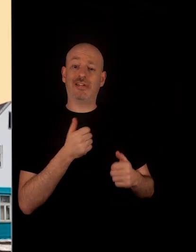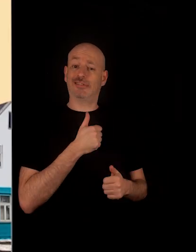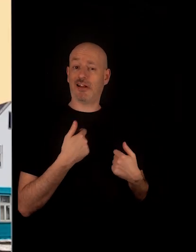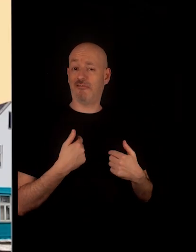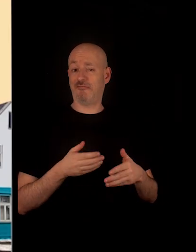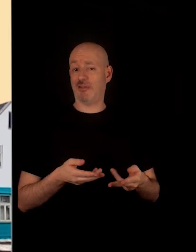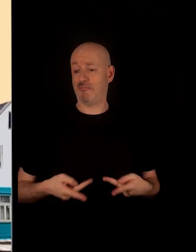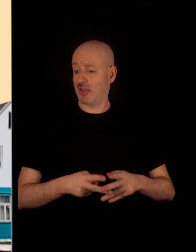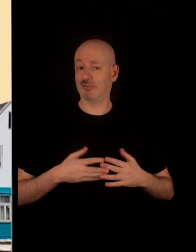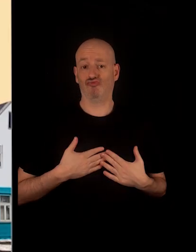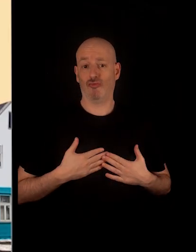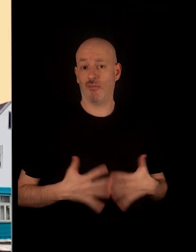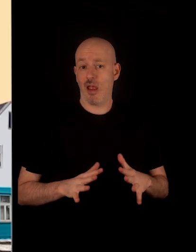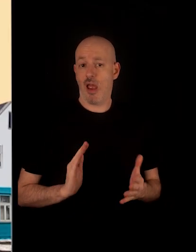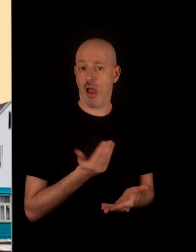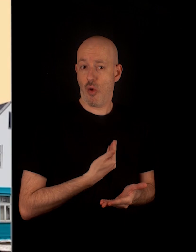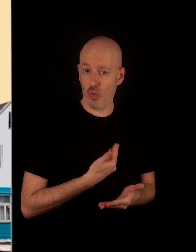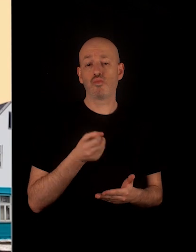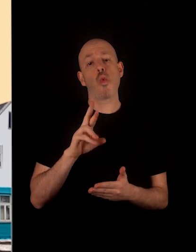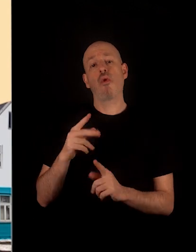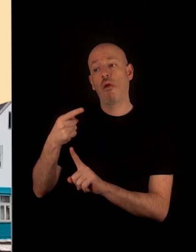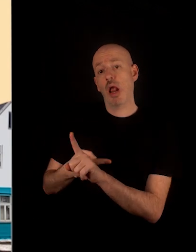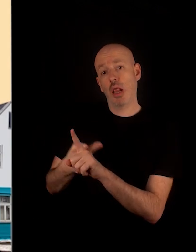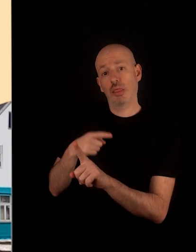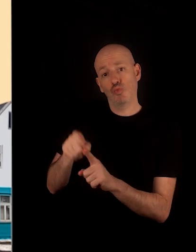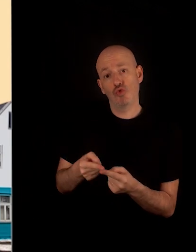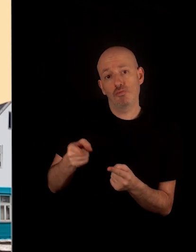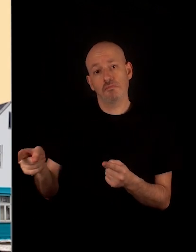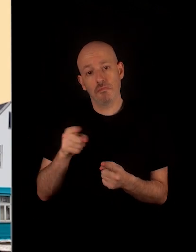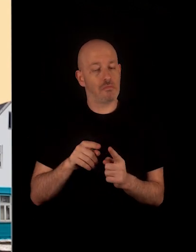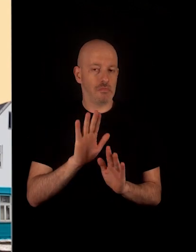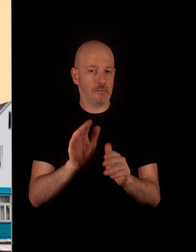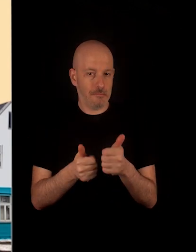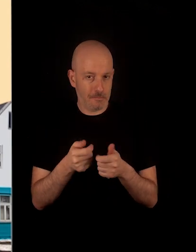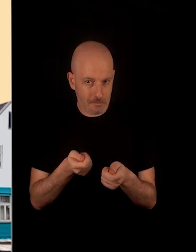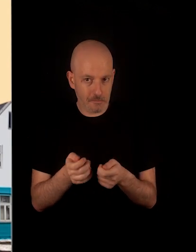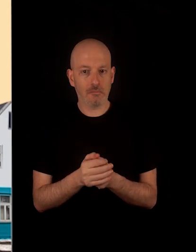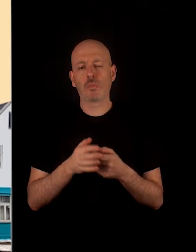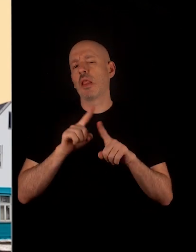We remind you that priority may be given to first time applicants in this case